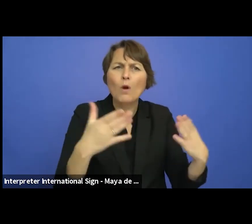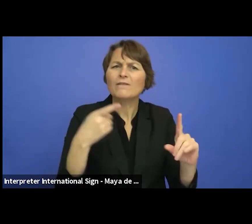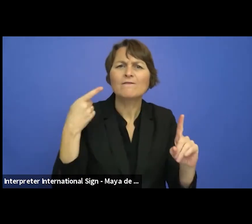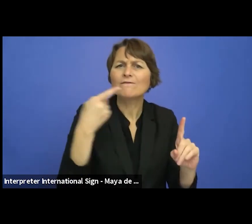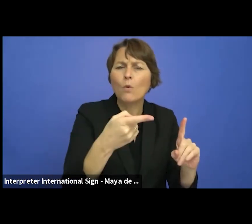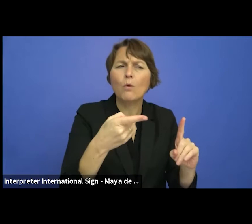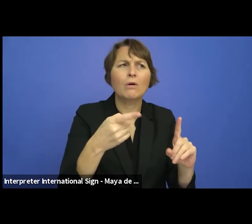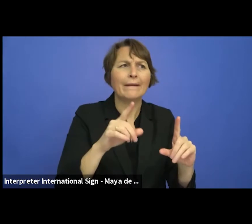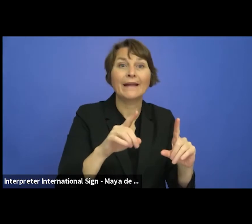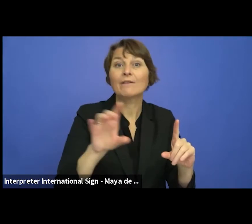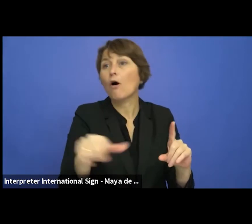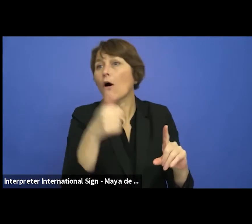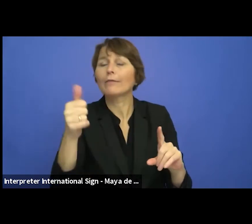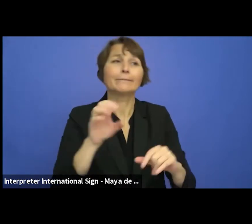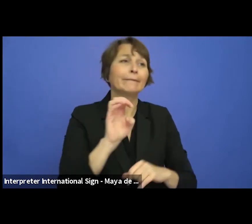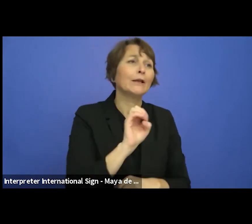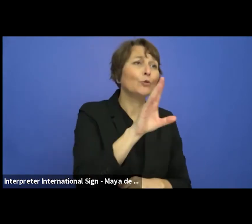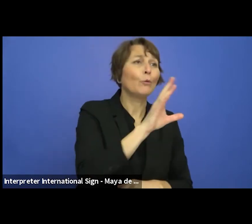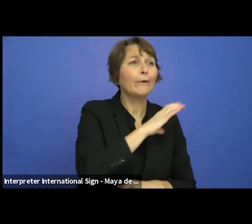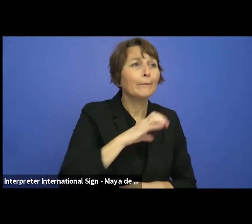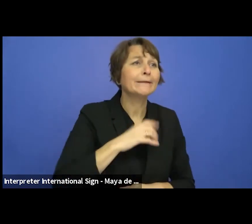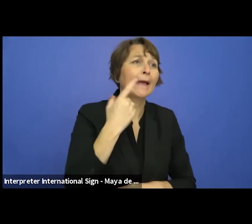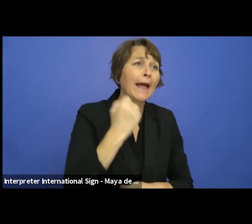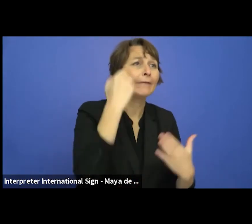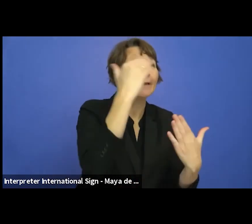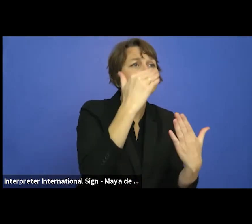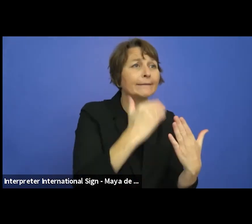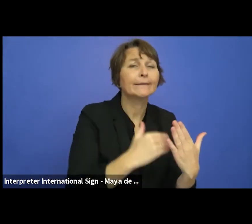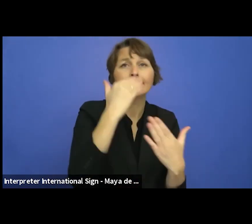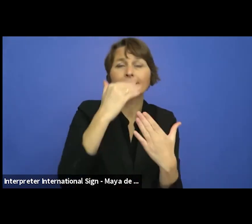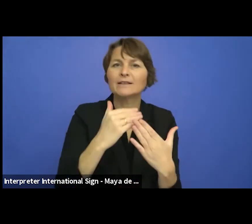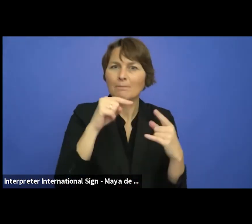Of course I'm thinking here spontaneously about the conference on the future of Europe.